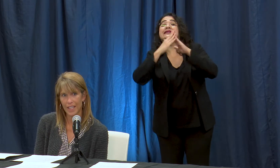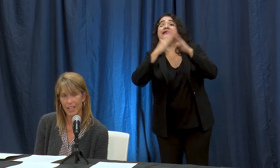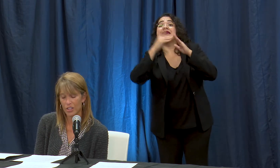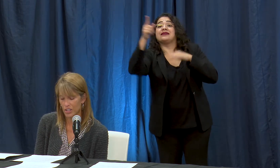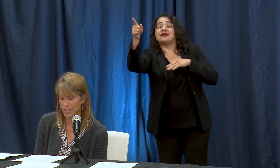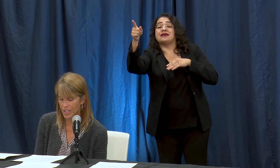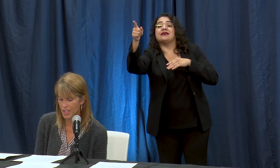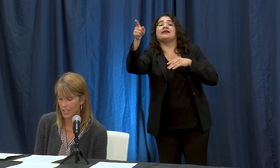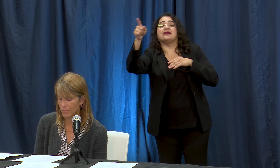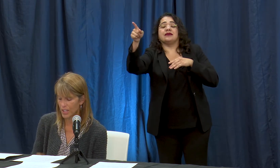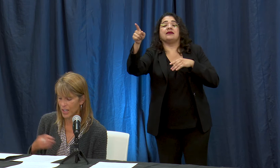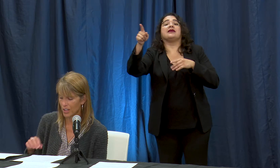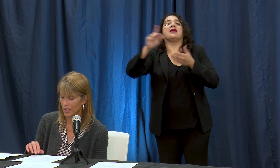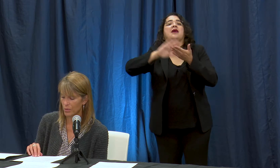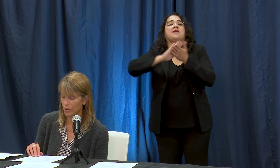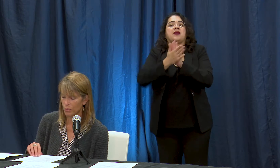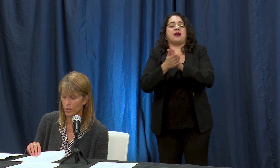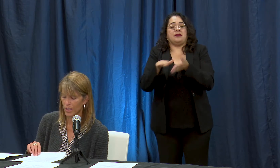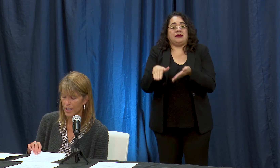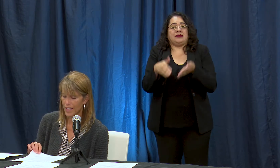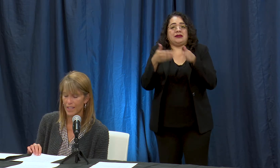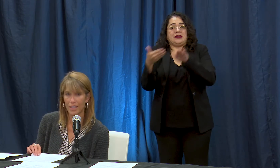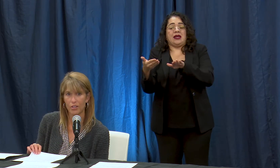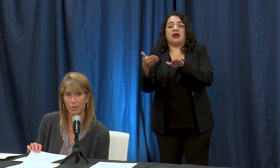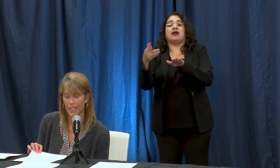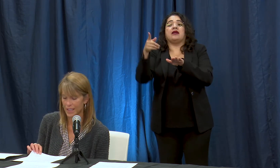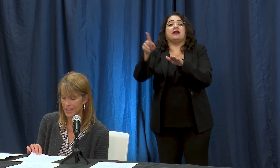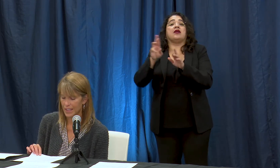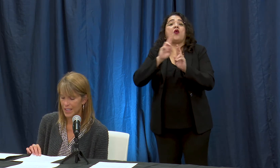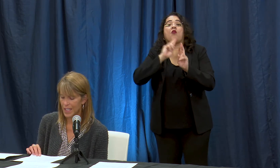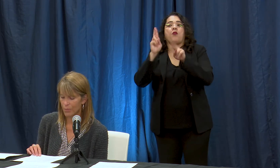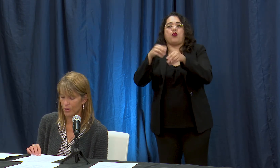the county jurisdiction where the death occurred will report that death to us so